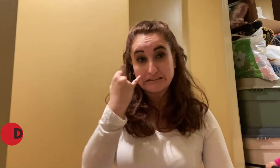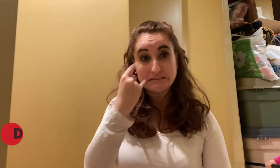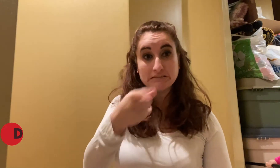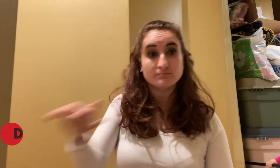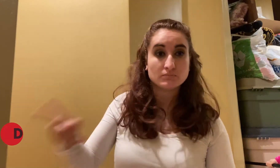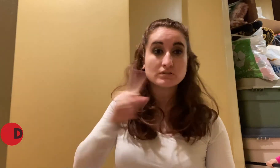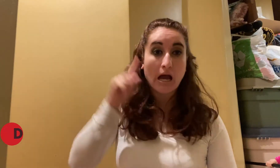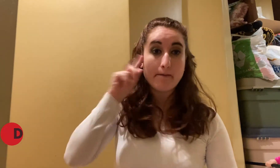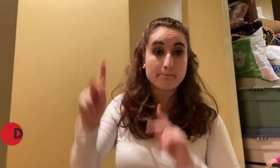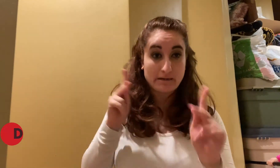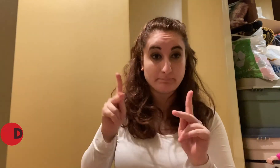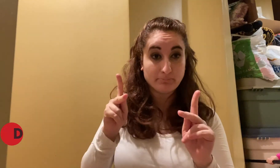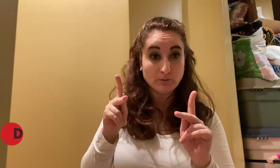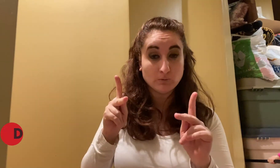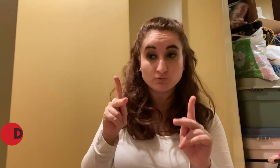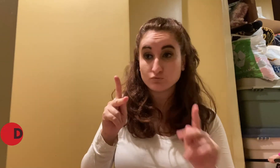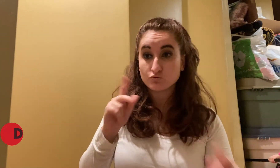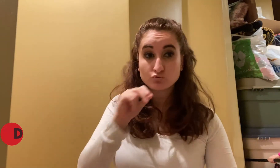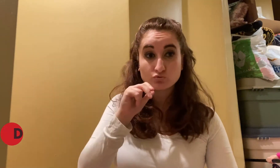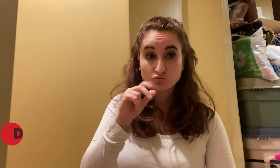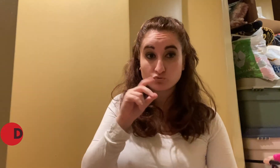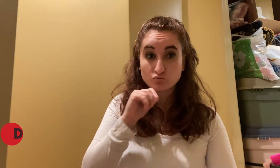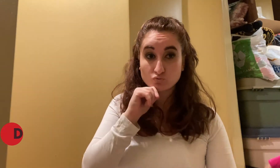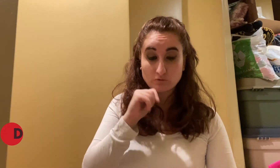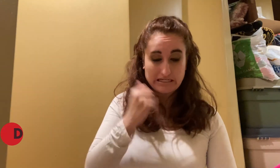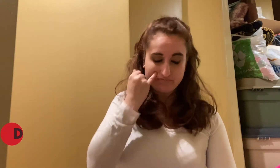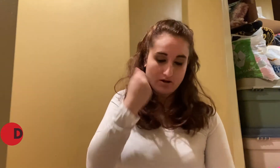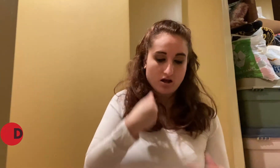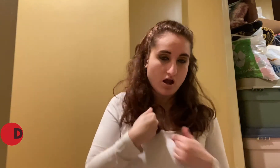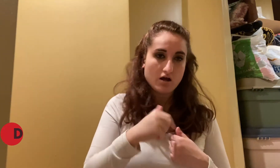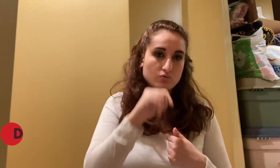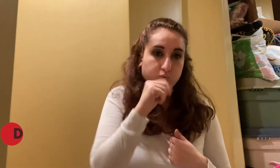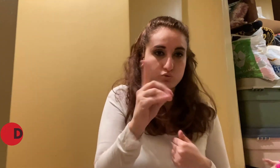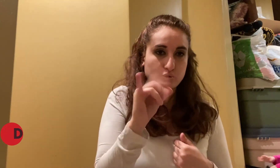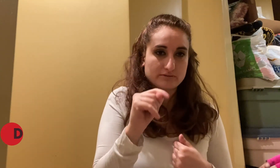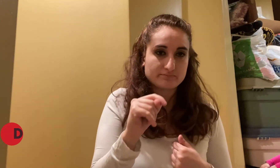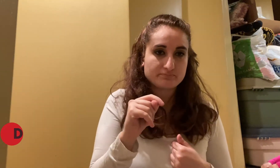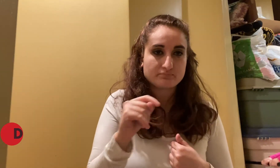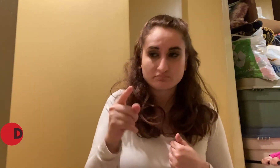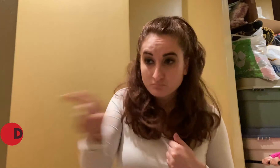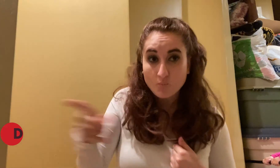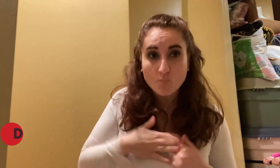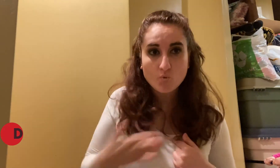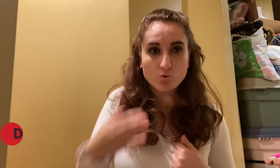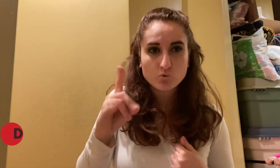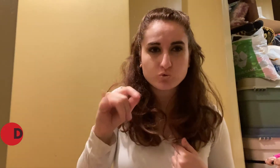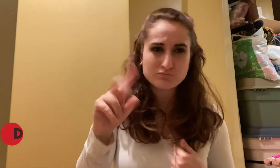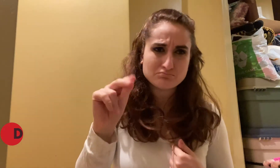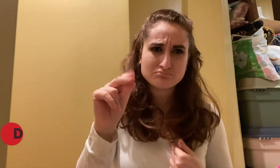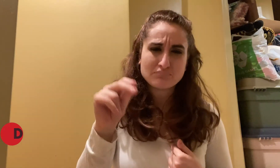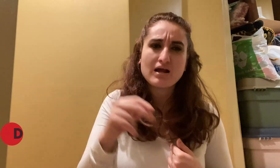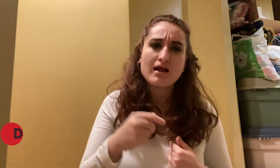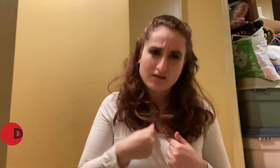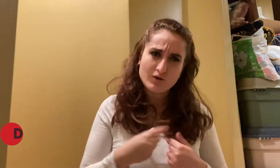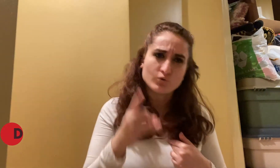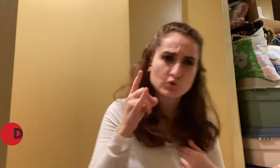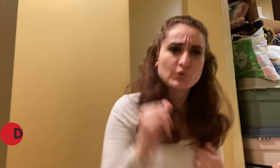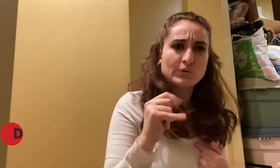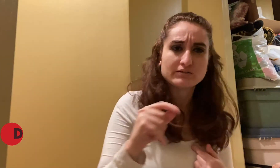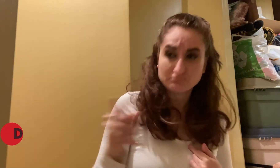knowing that if I didn’t do it... no one else would be willing to do it.